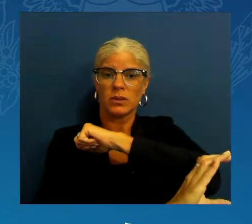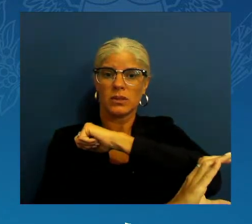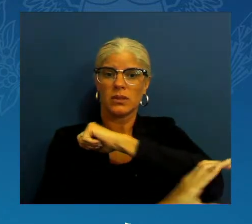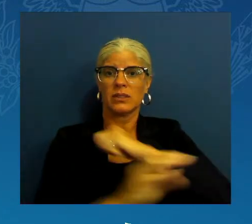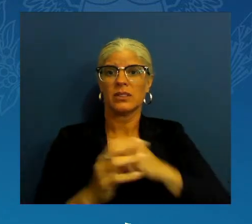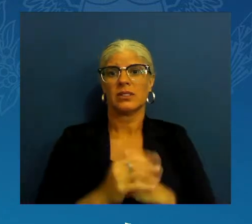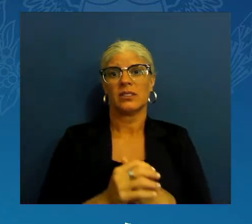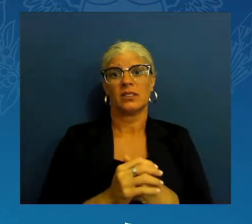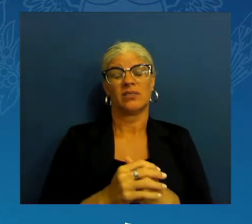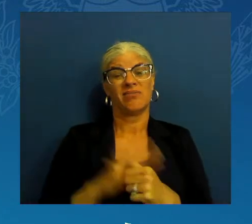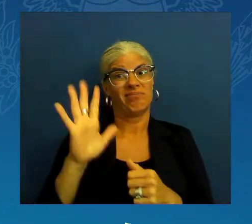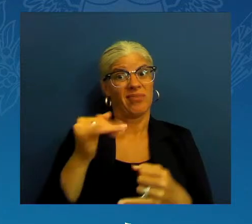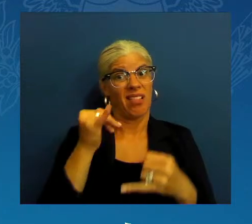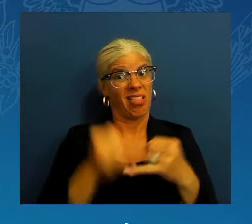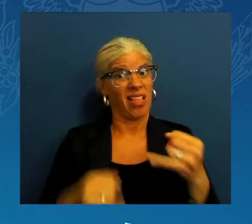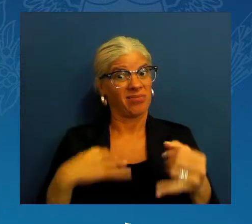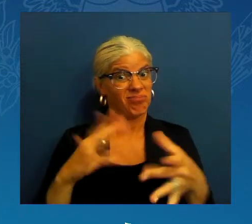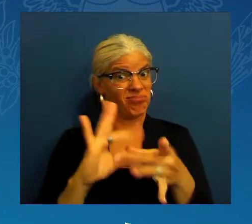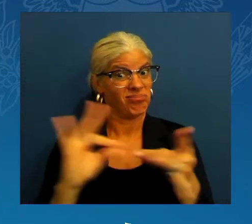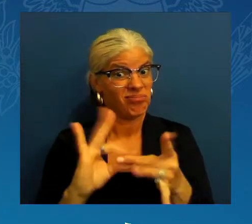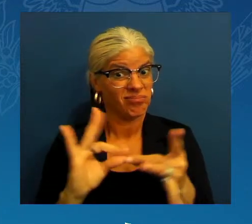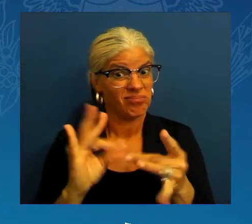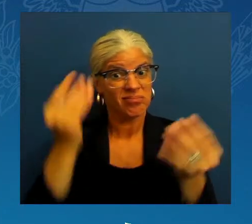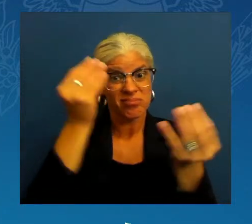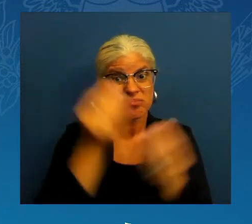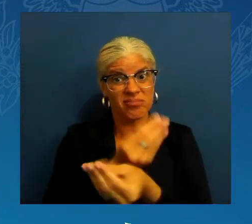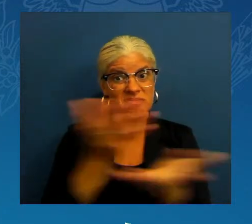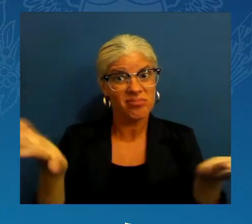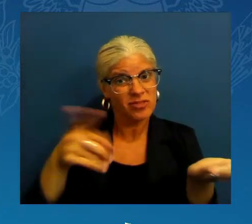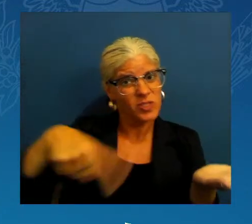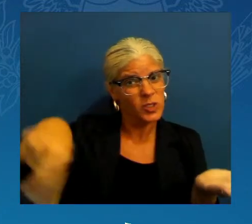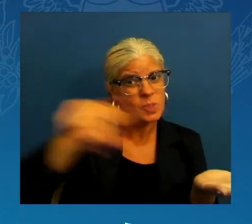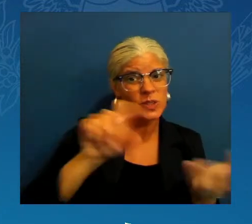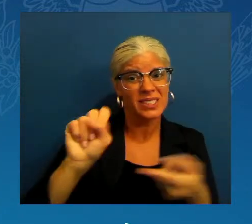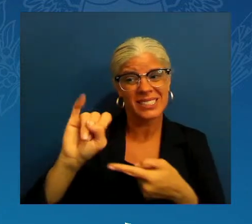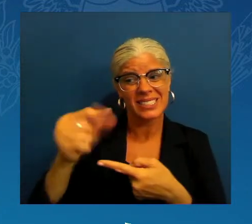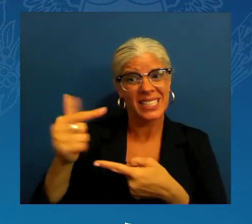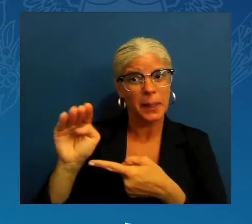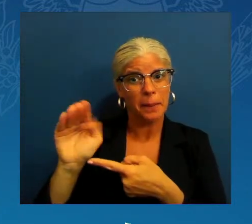of Sigma Gamma Rho Sorority, Incorporated - Audience: Ee-yip! The Vice President: --